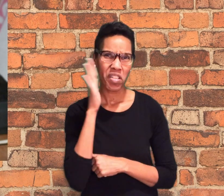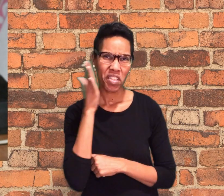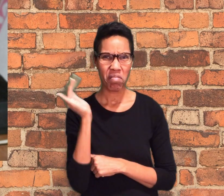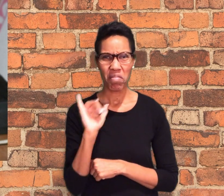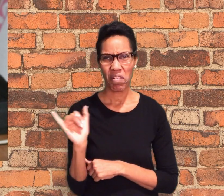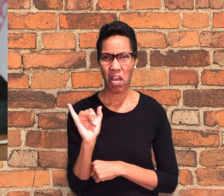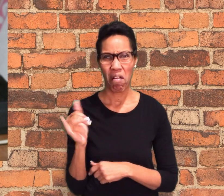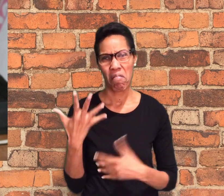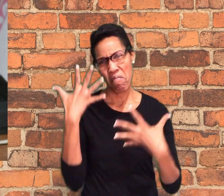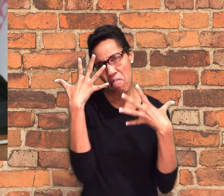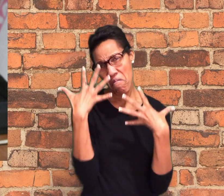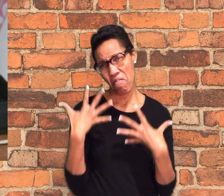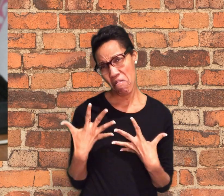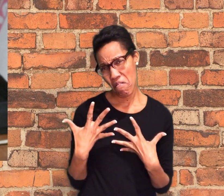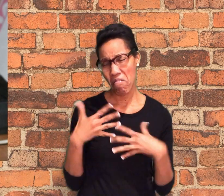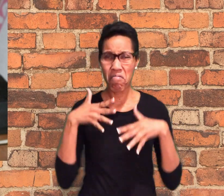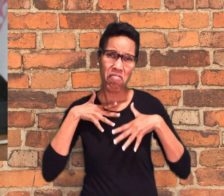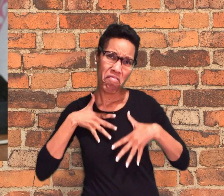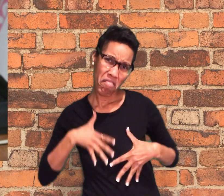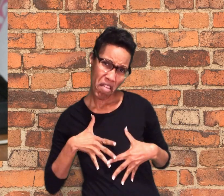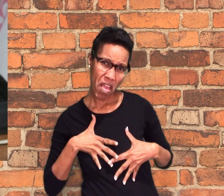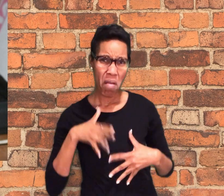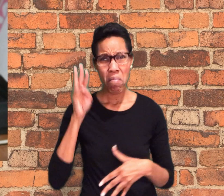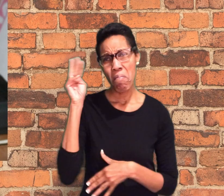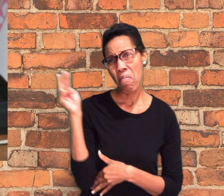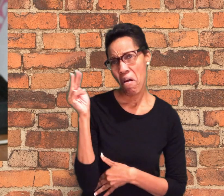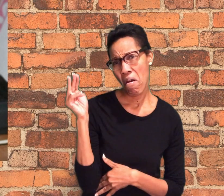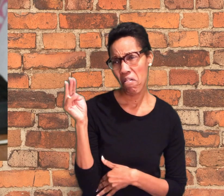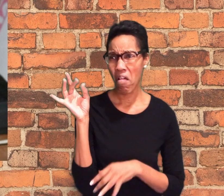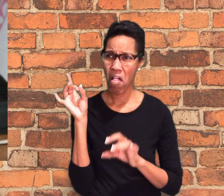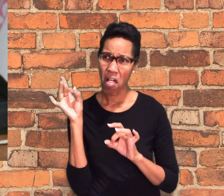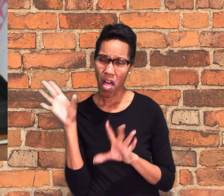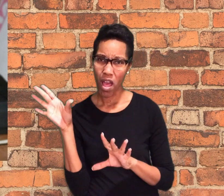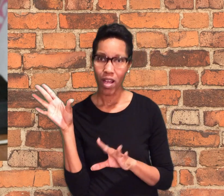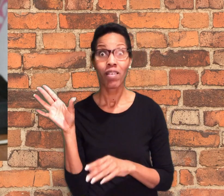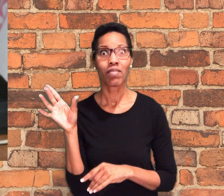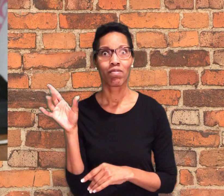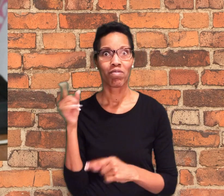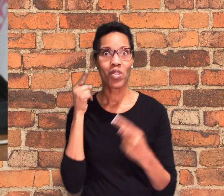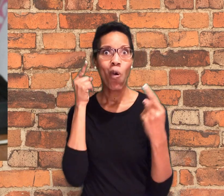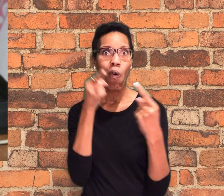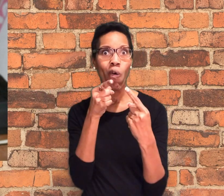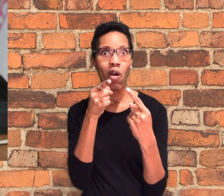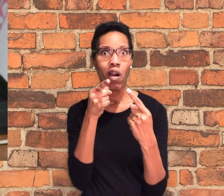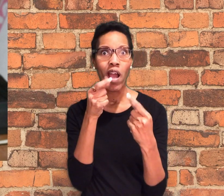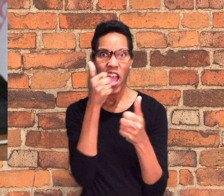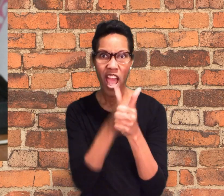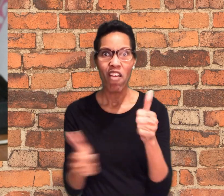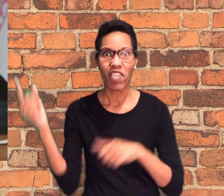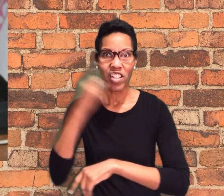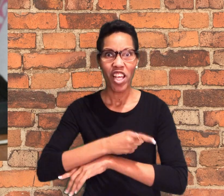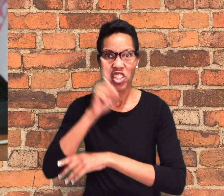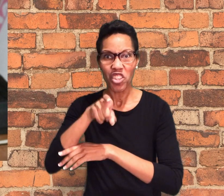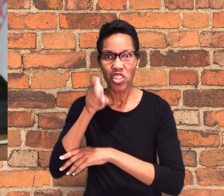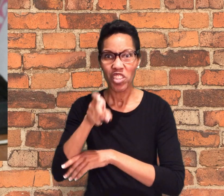yeah my goal should make every day